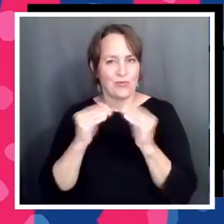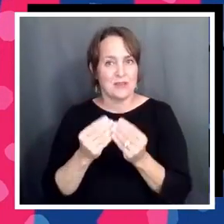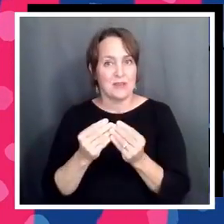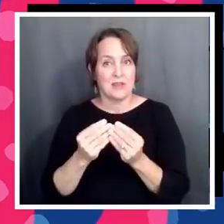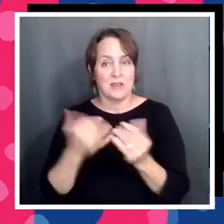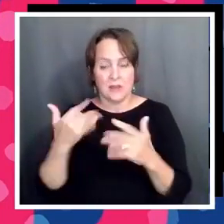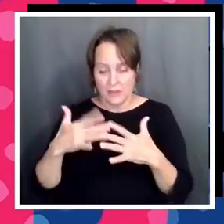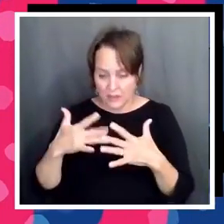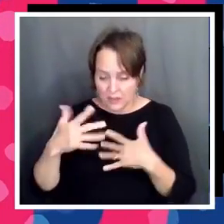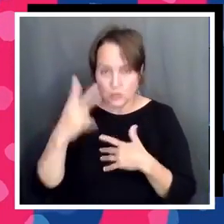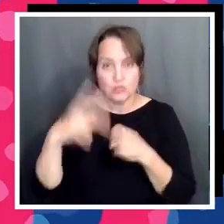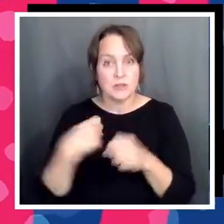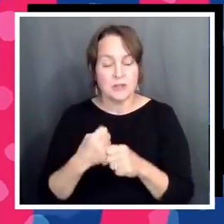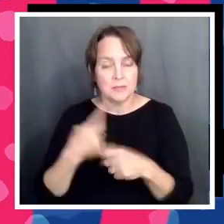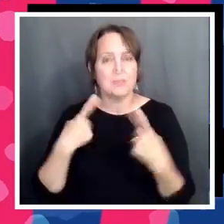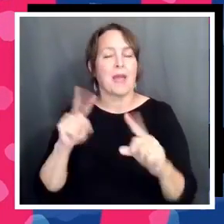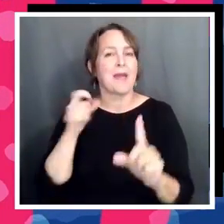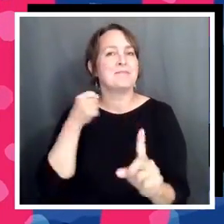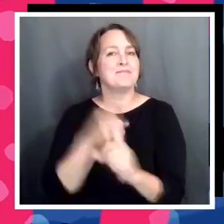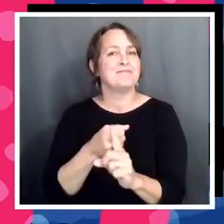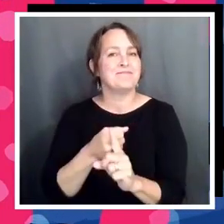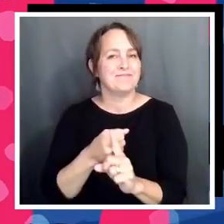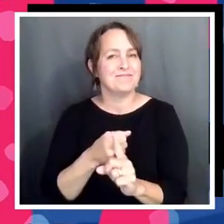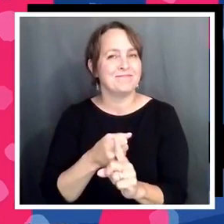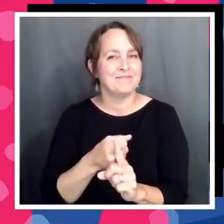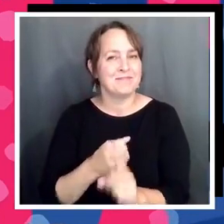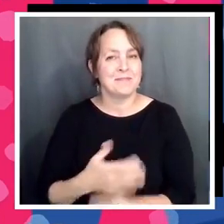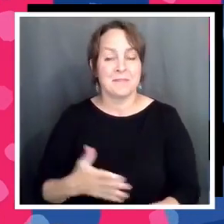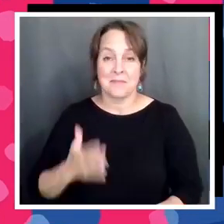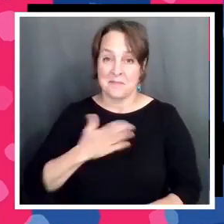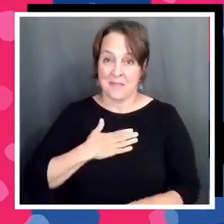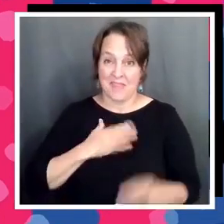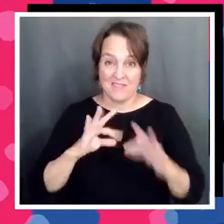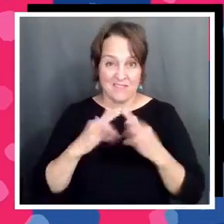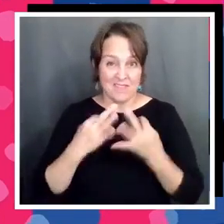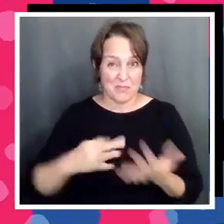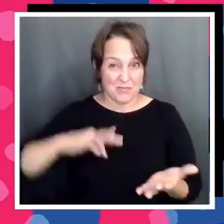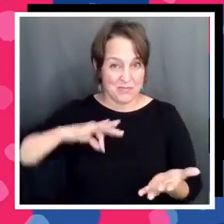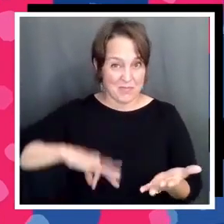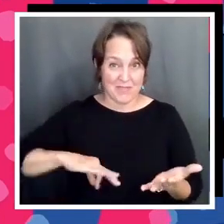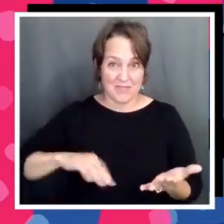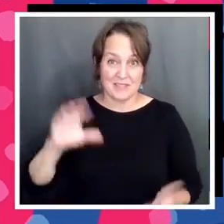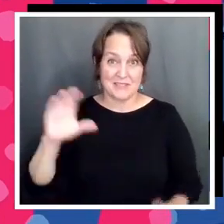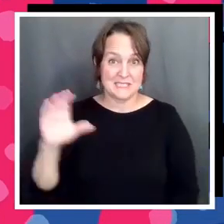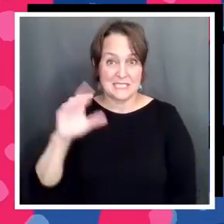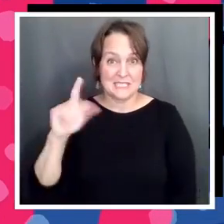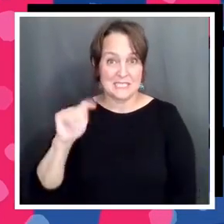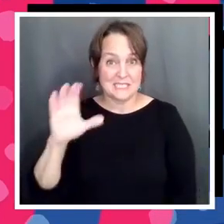TAX CREDIT WITH MOM'S RISING.